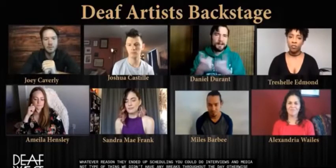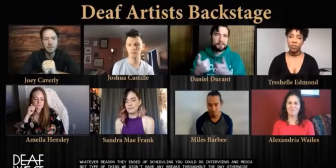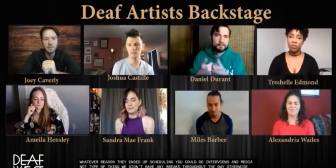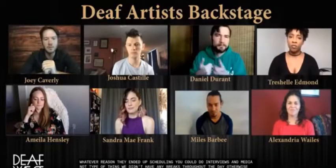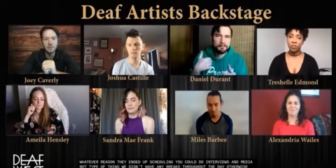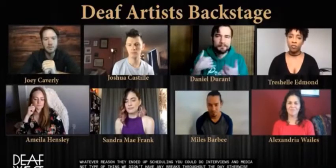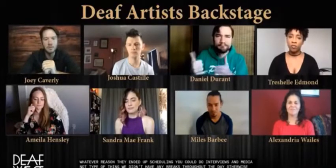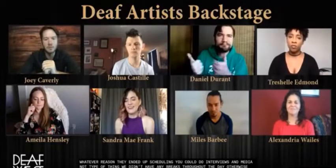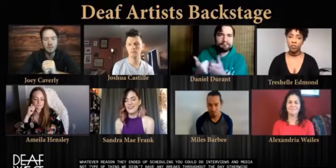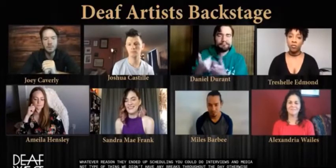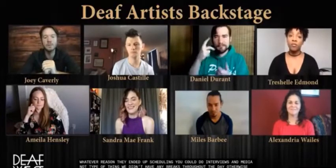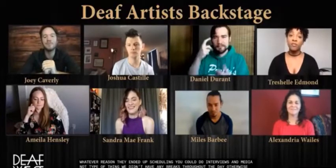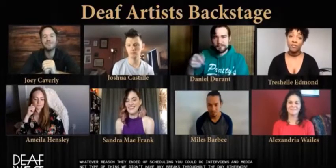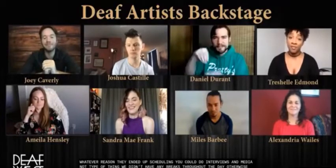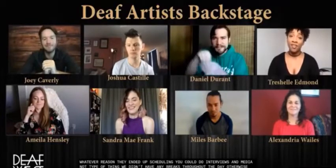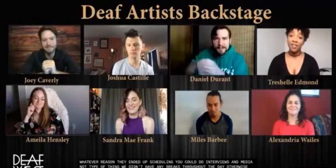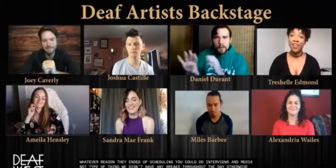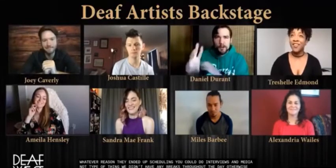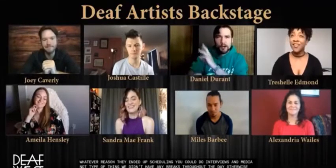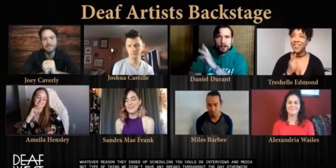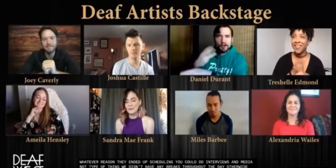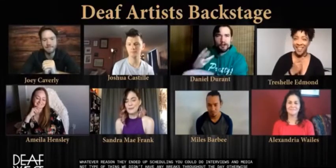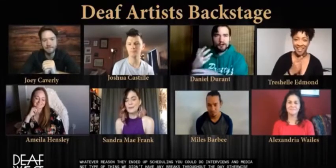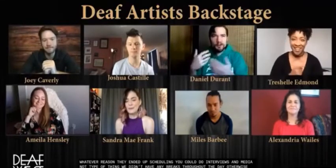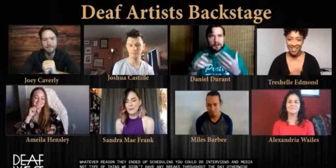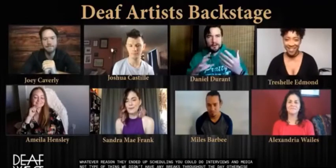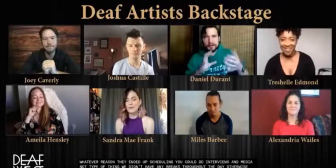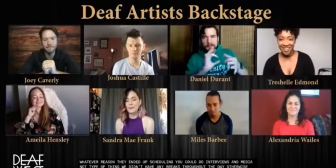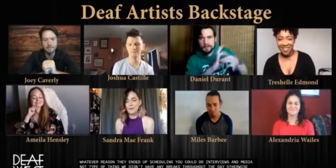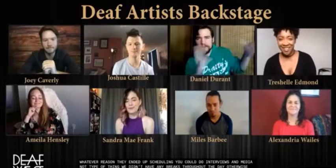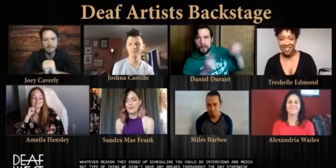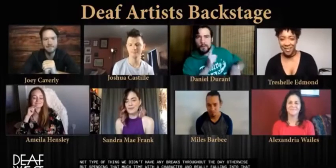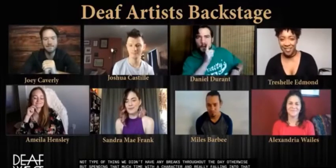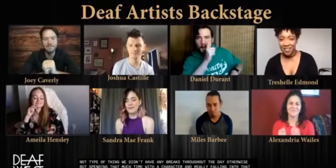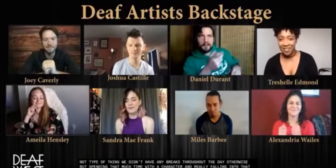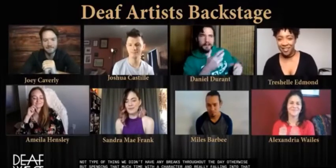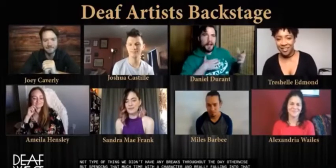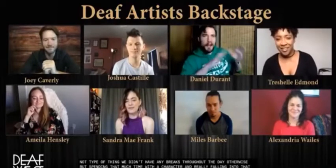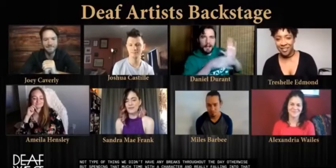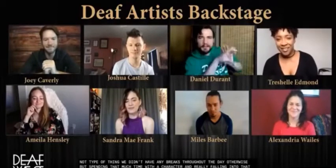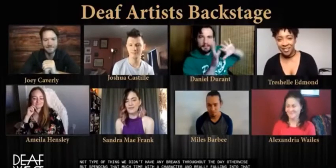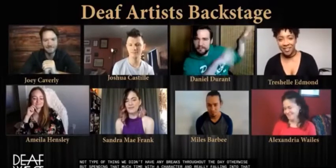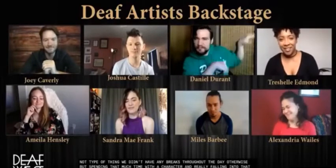And to break myself from those feelings, I would go back into the real world and do things